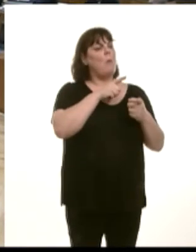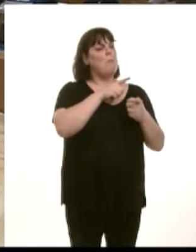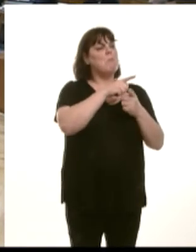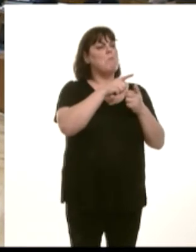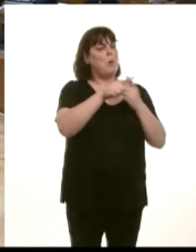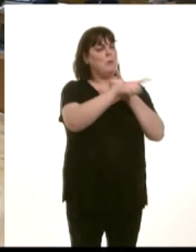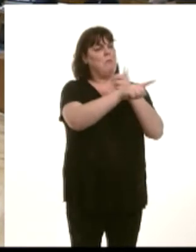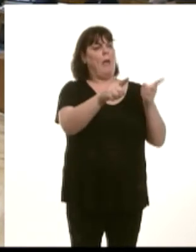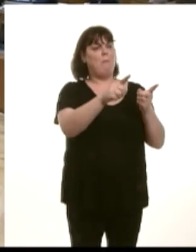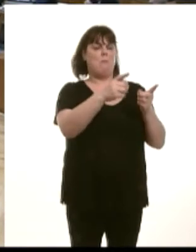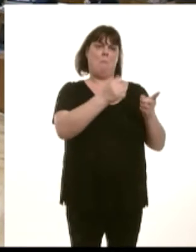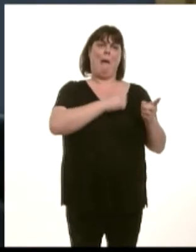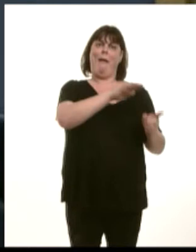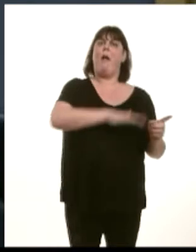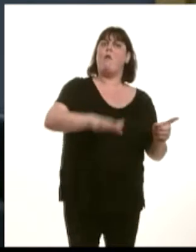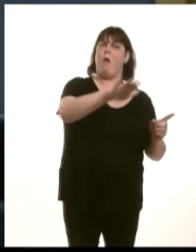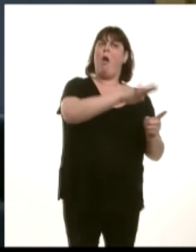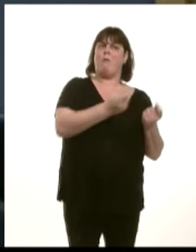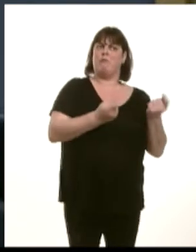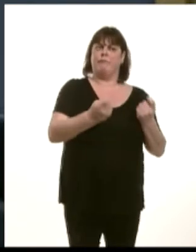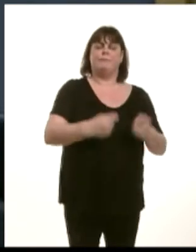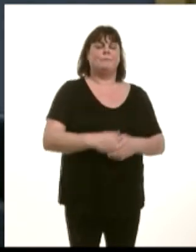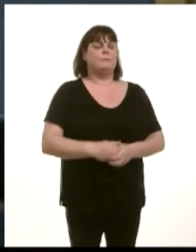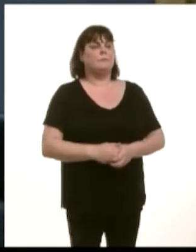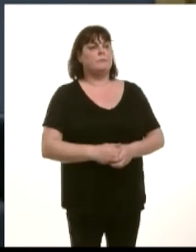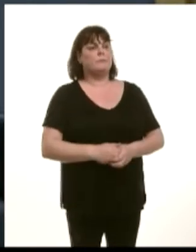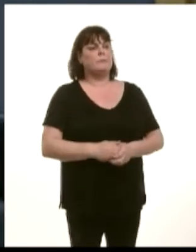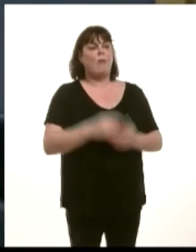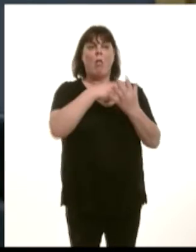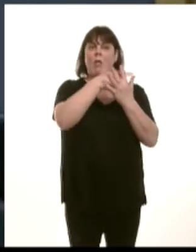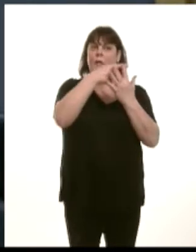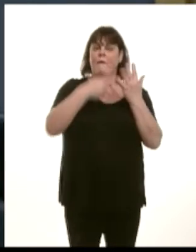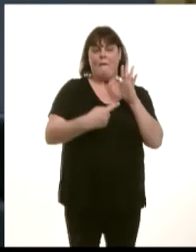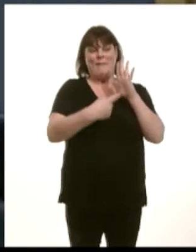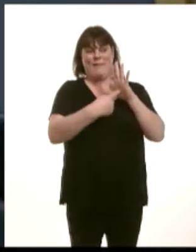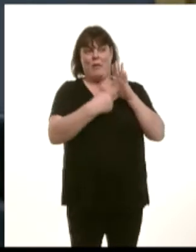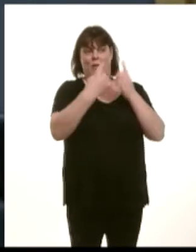Do you agree with me that, indeed, if the five key steps—and we have mentioned smoking,